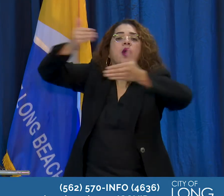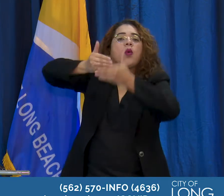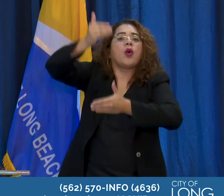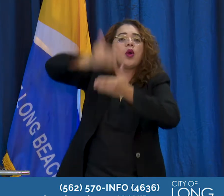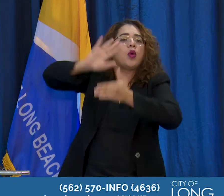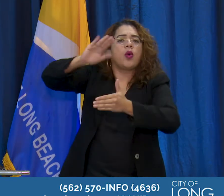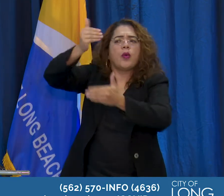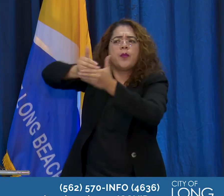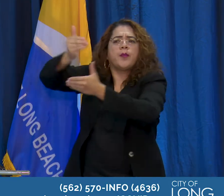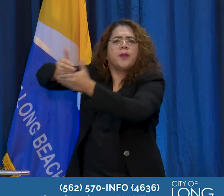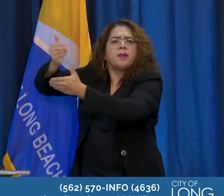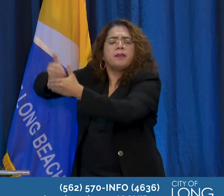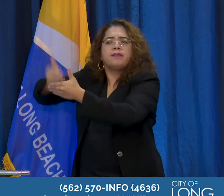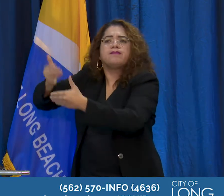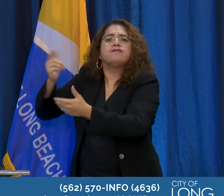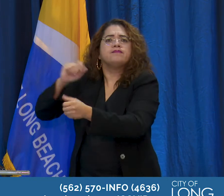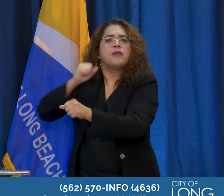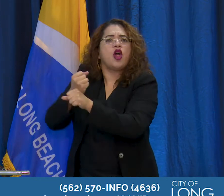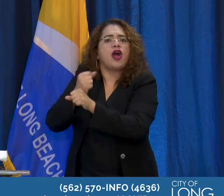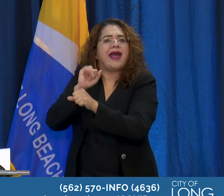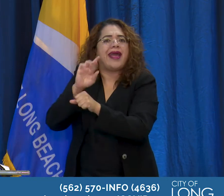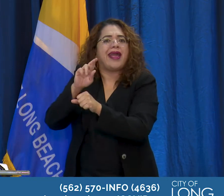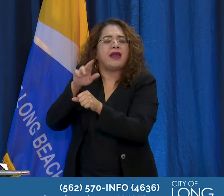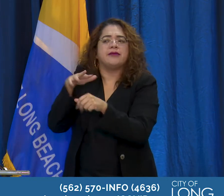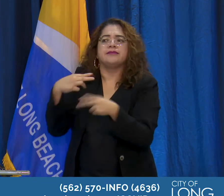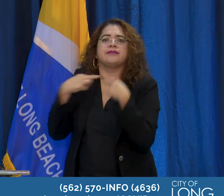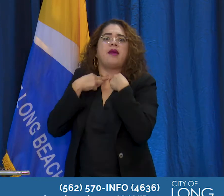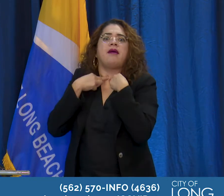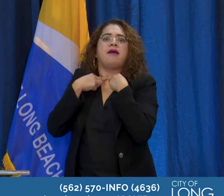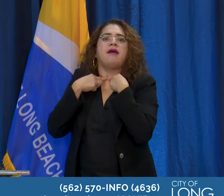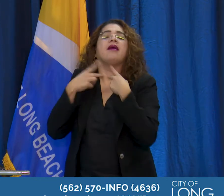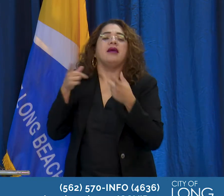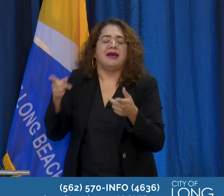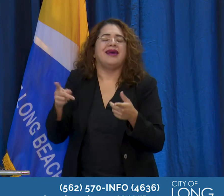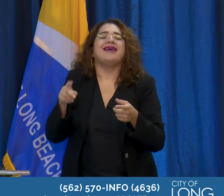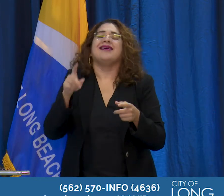where there's plenty of air movement.